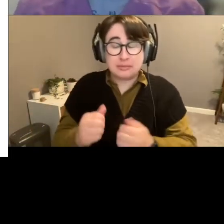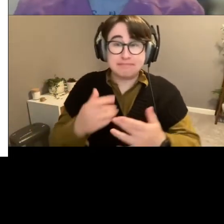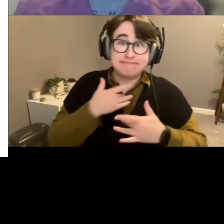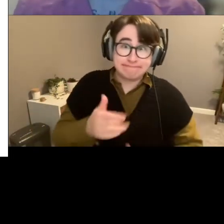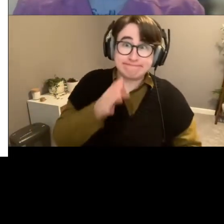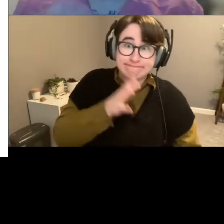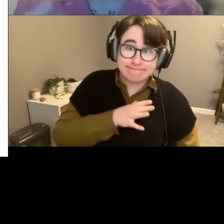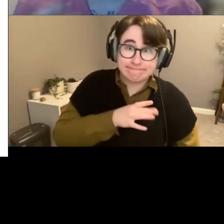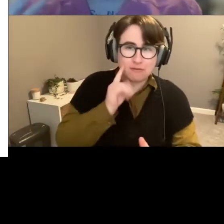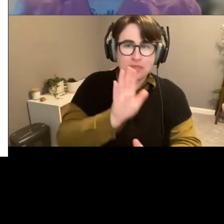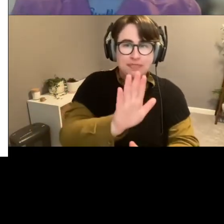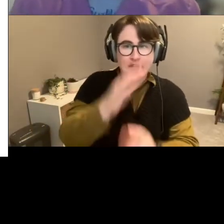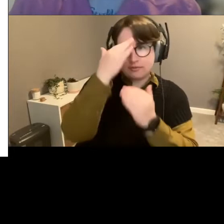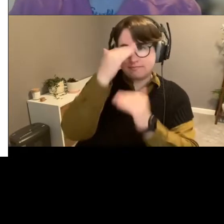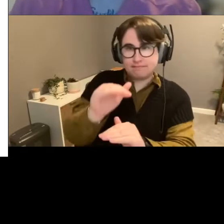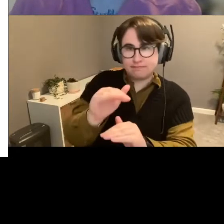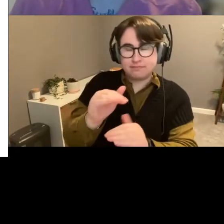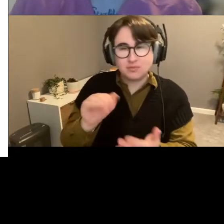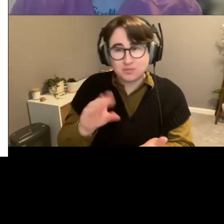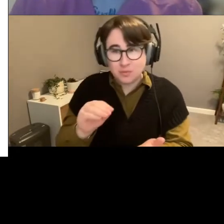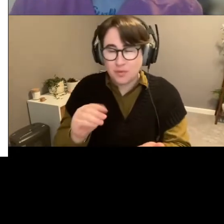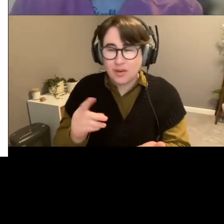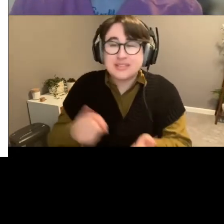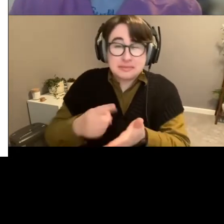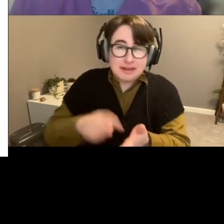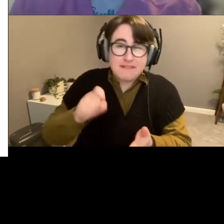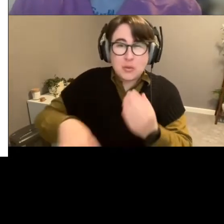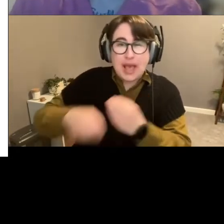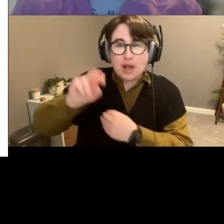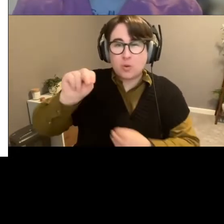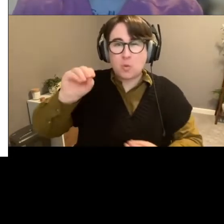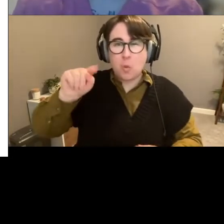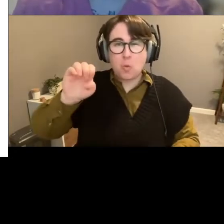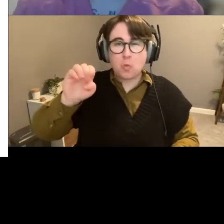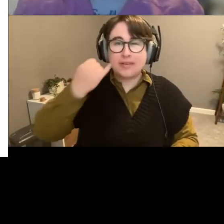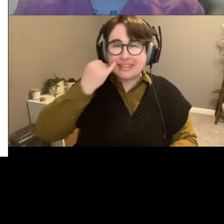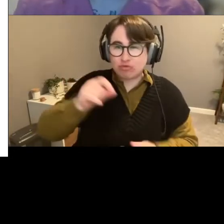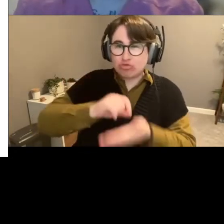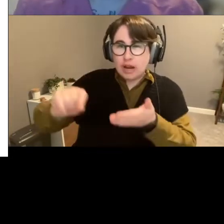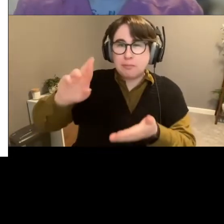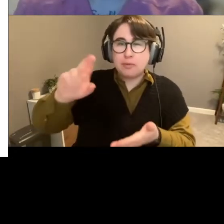So sometimes you may need to include a note if you're writing a prescription that says,